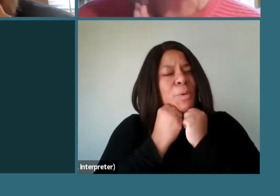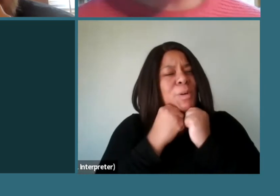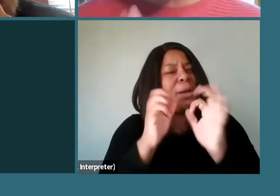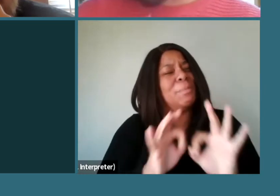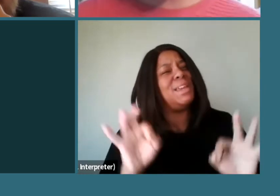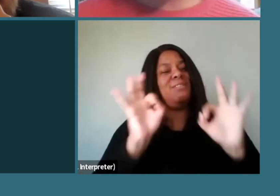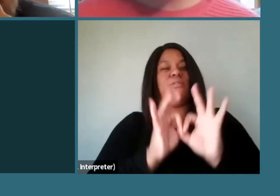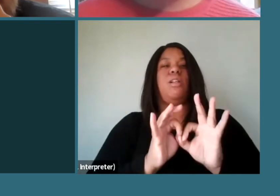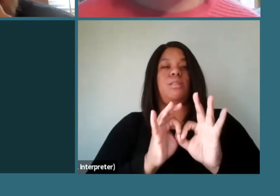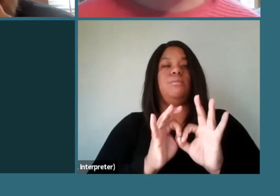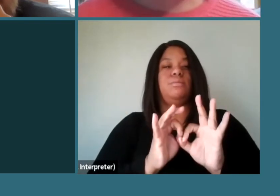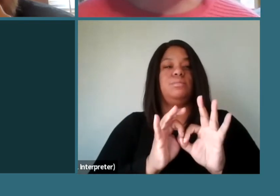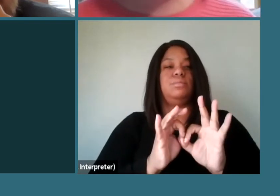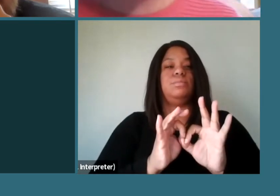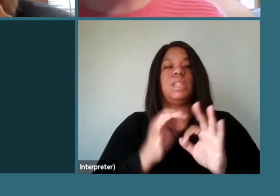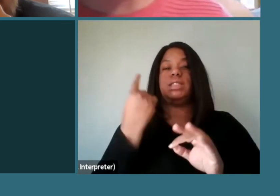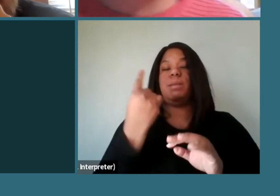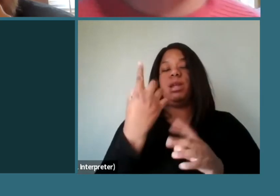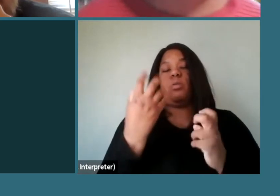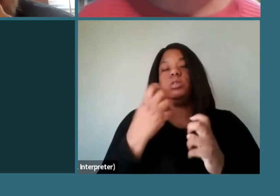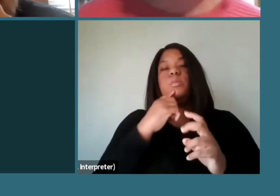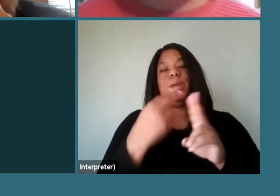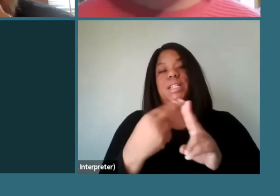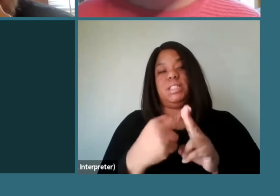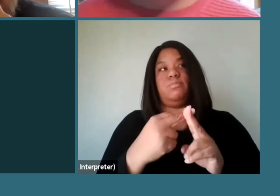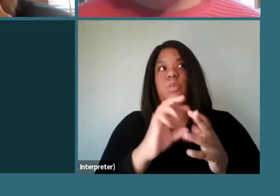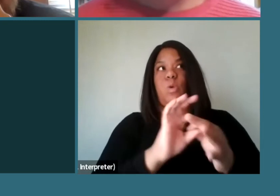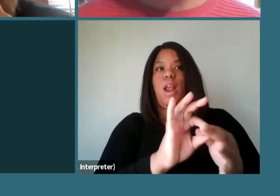So that's something I wanted to mention regarding that.